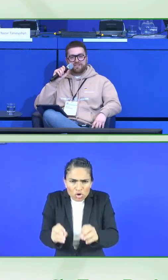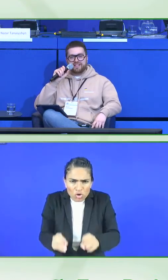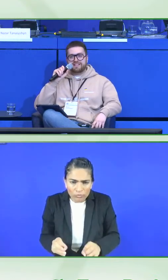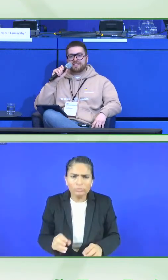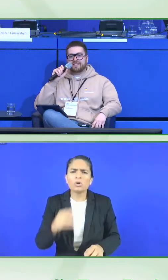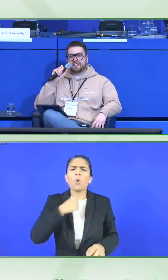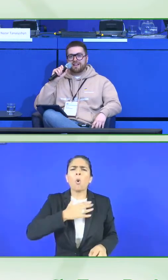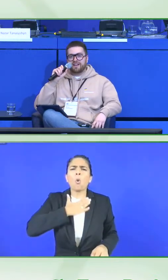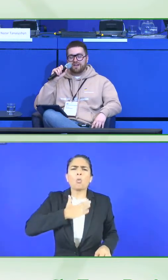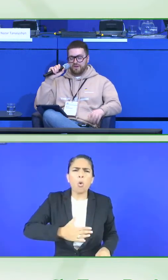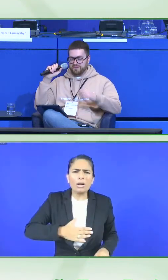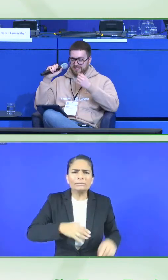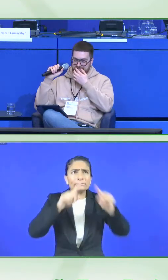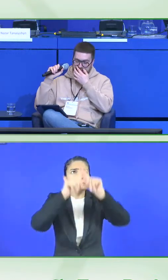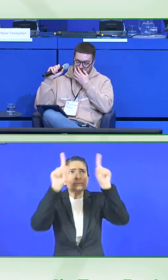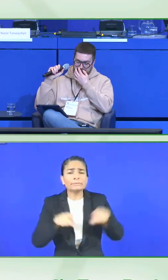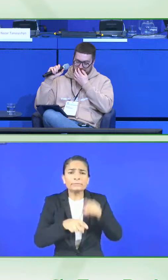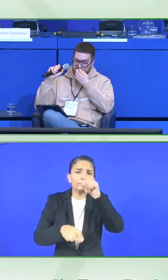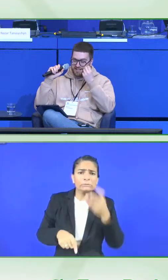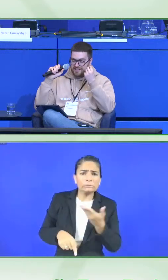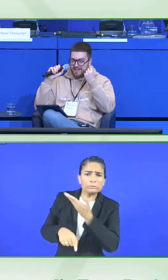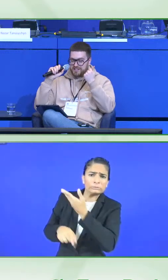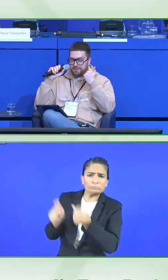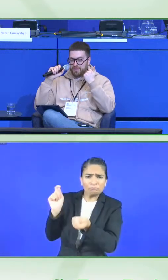the social sphere.